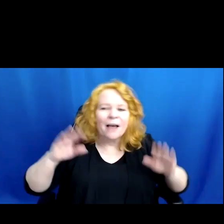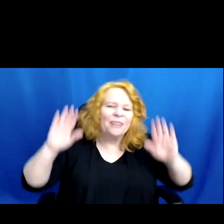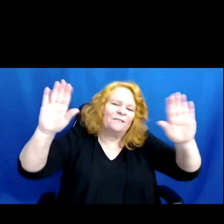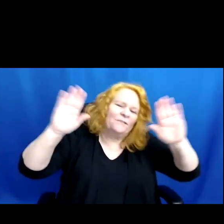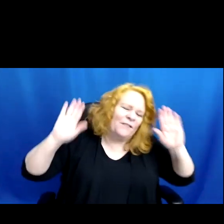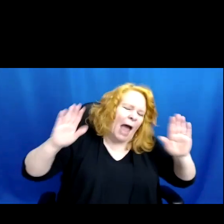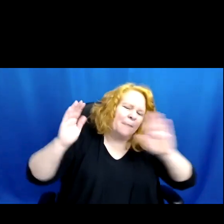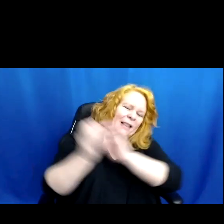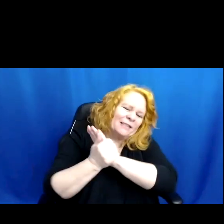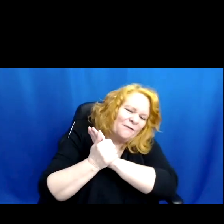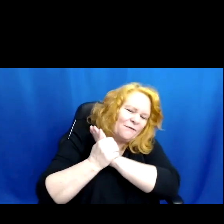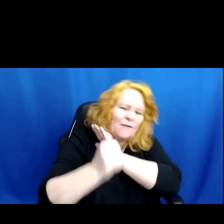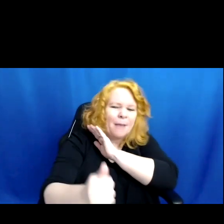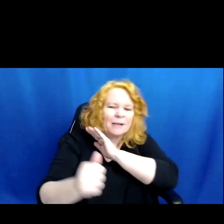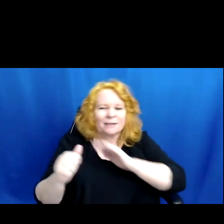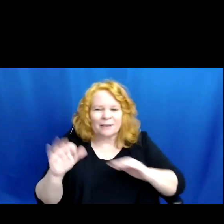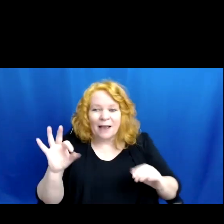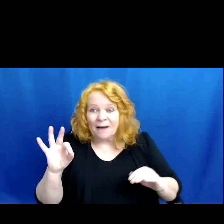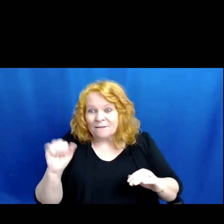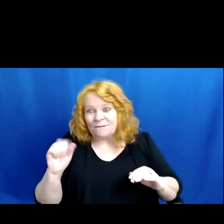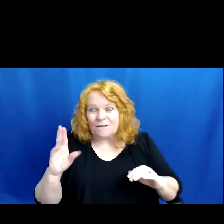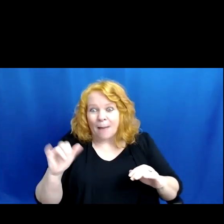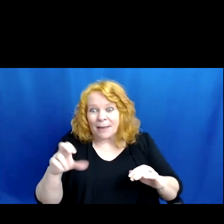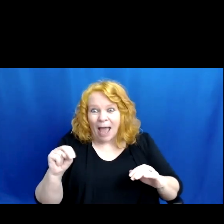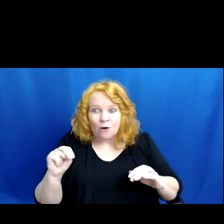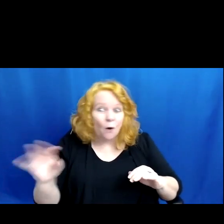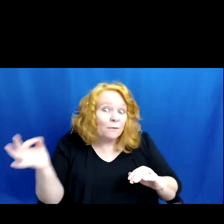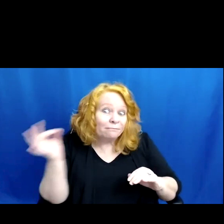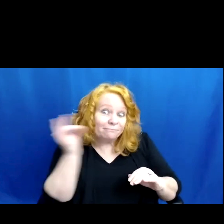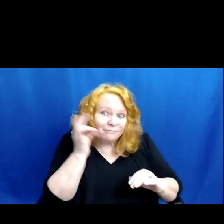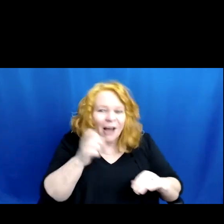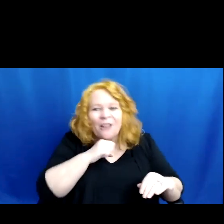Who is one of the children's favorite characters.